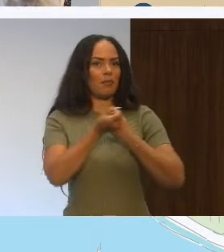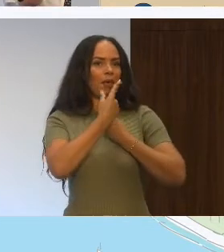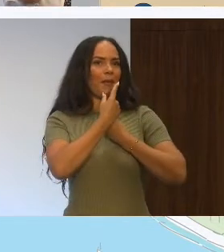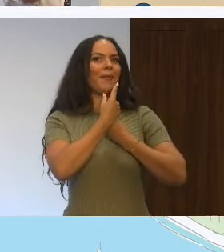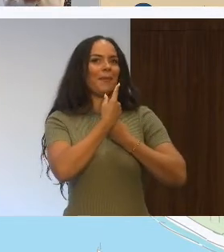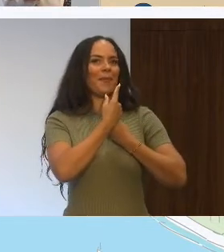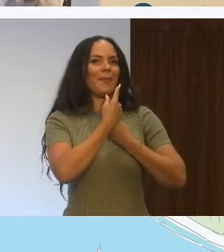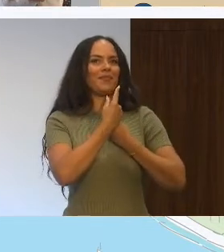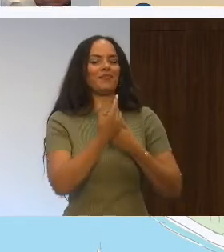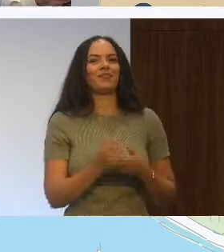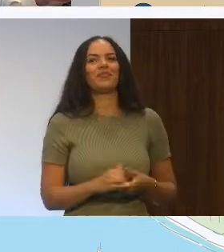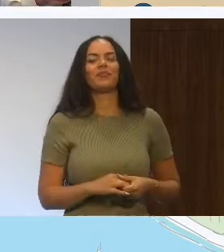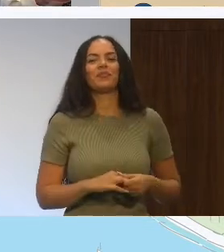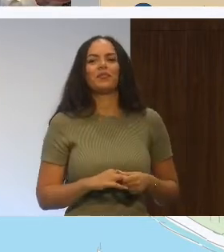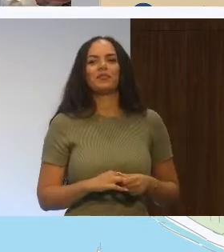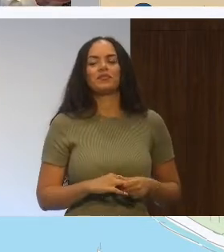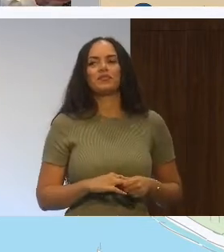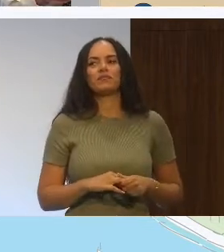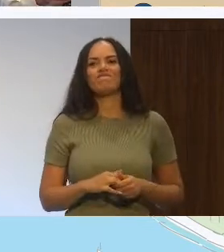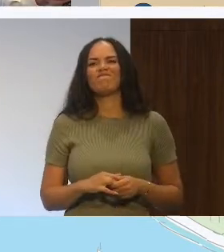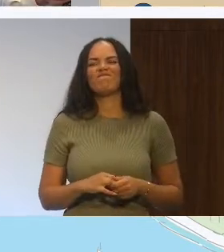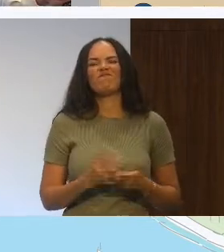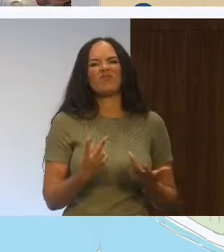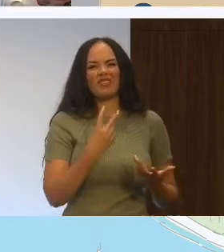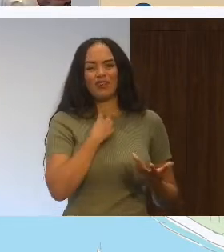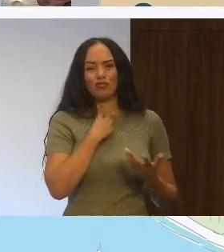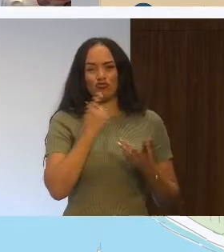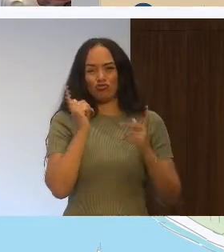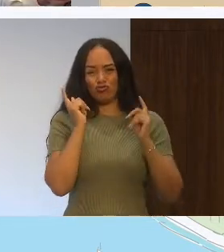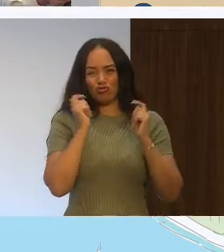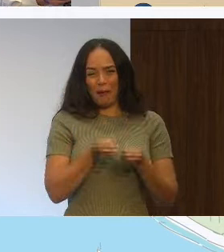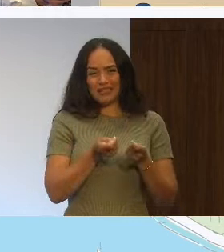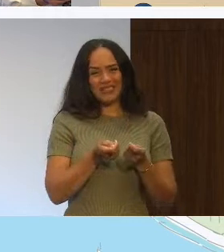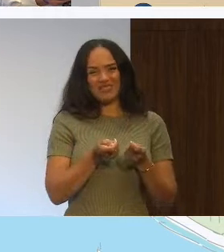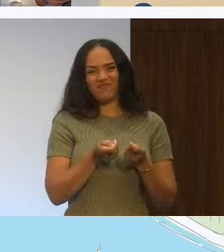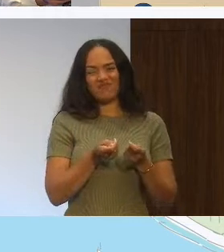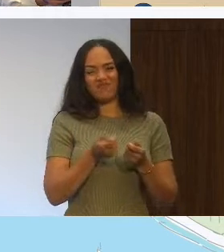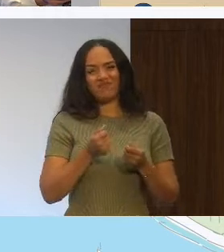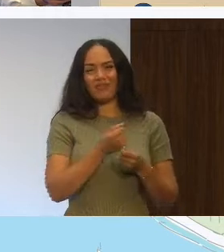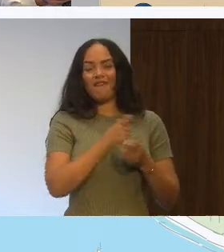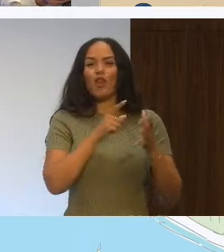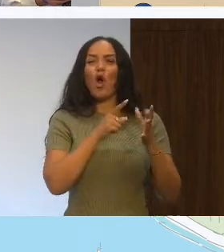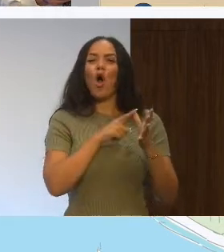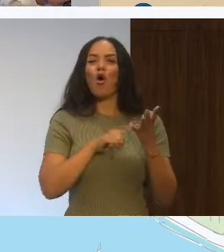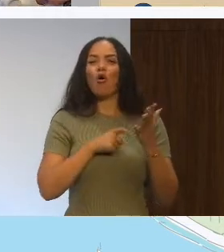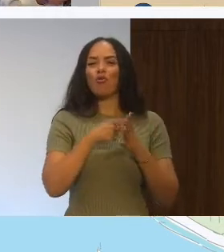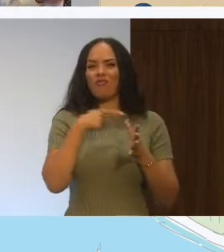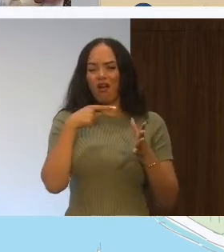Unfortunately, there aren't really any treatments which are useful for the the aura of migraine. And this is really this is really